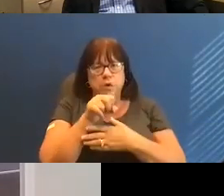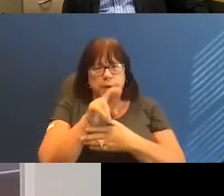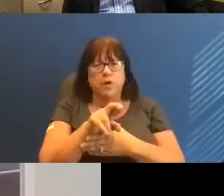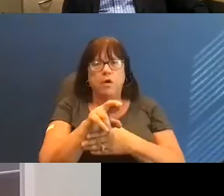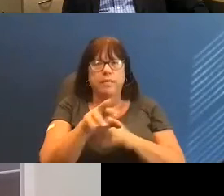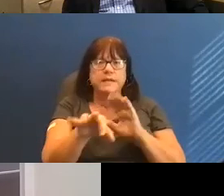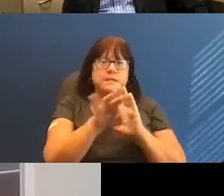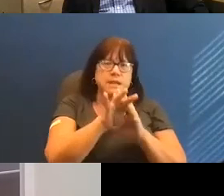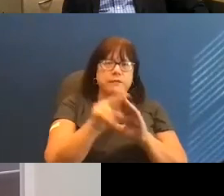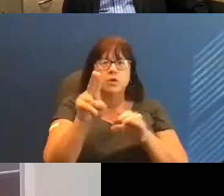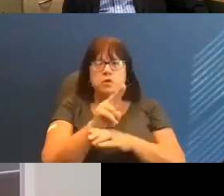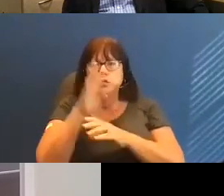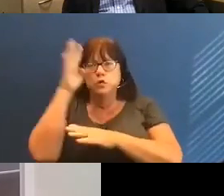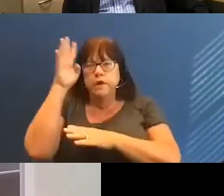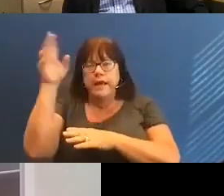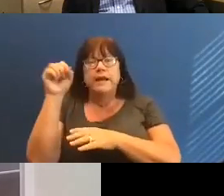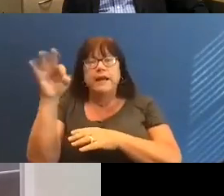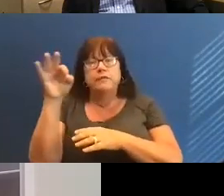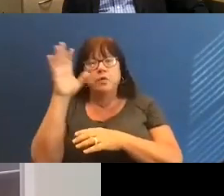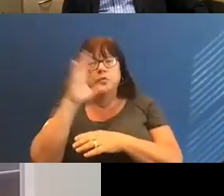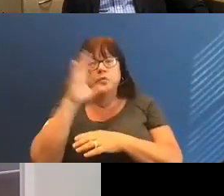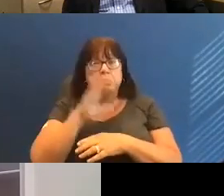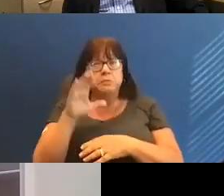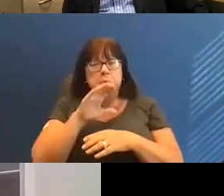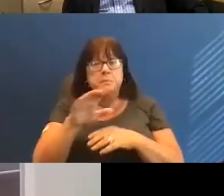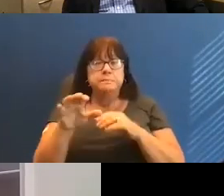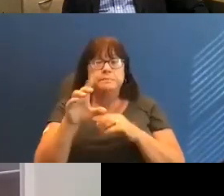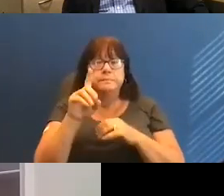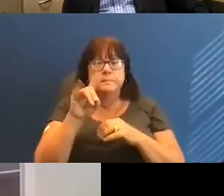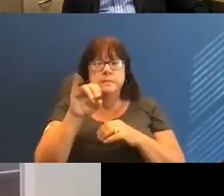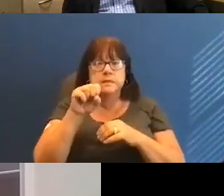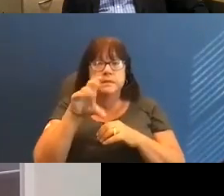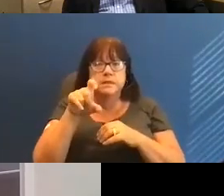If you browse their collections and I'll do that here, discover collections you can get some idea